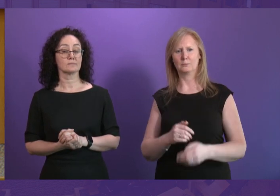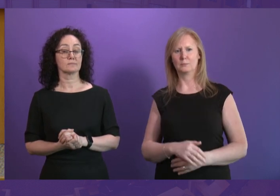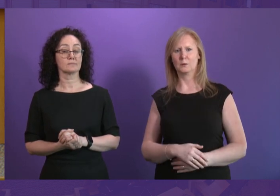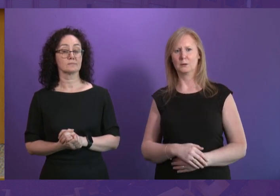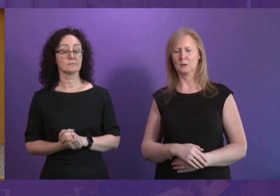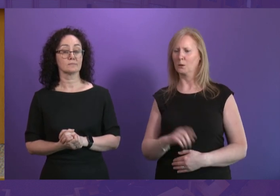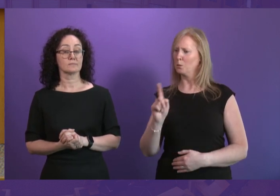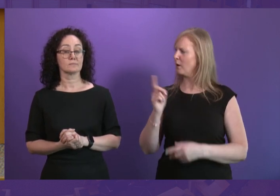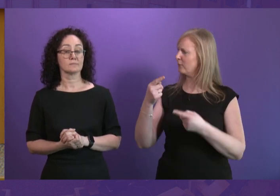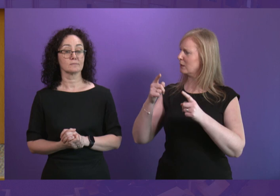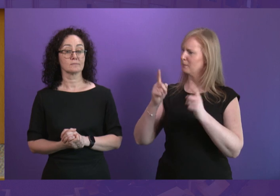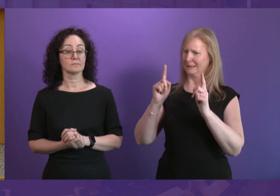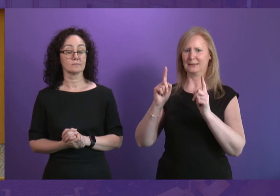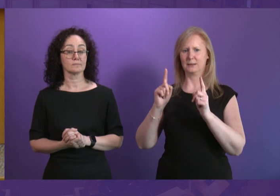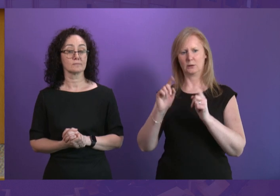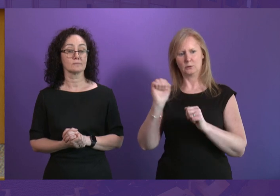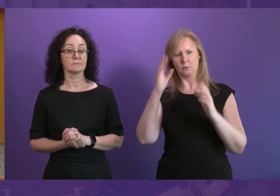what is the First Minister’s message to passengers today?